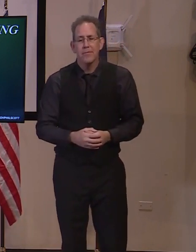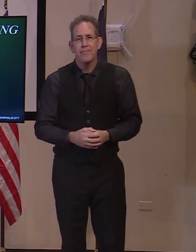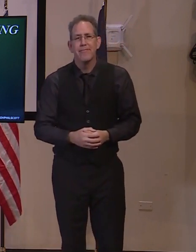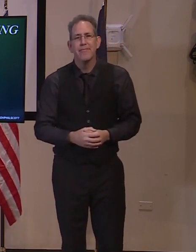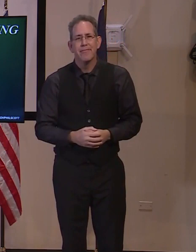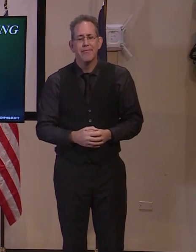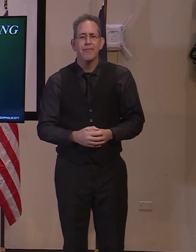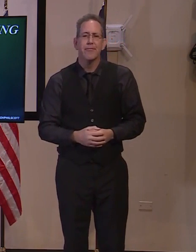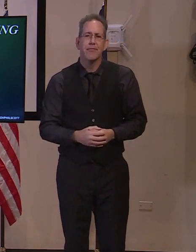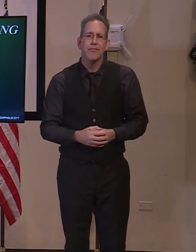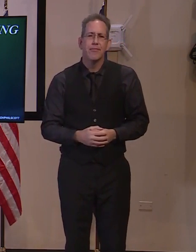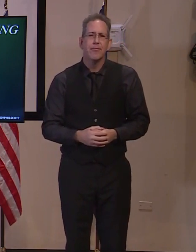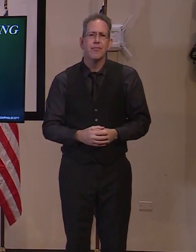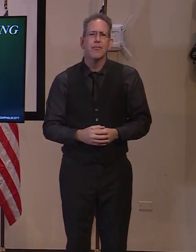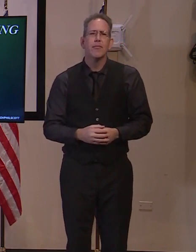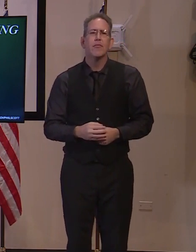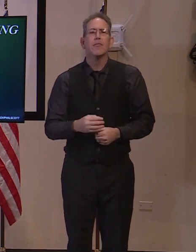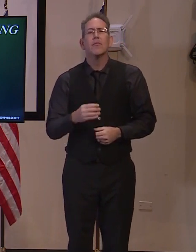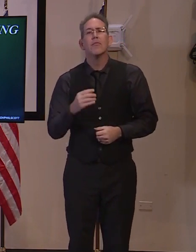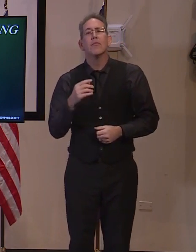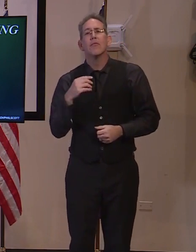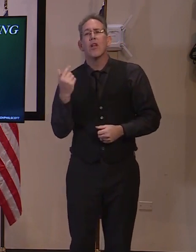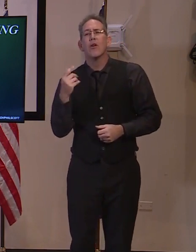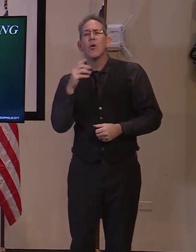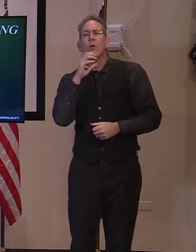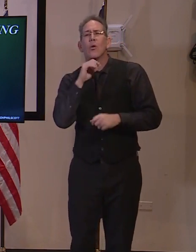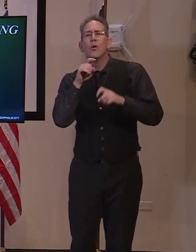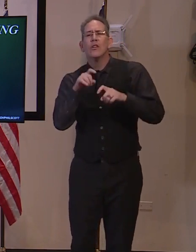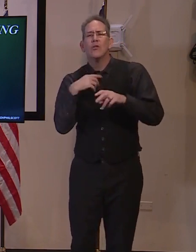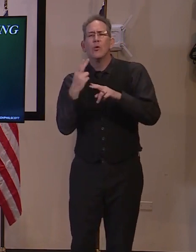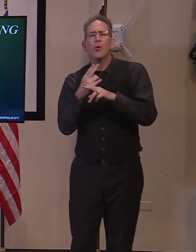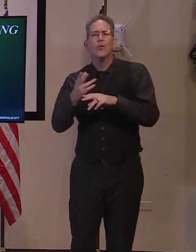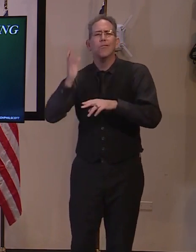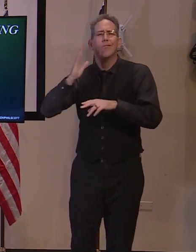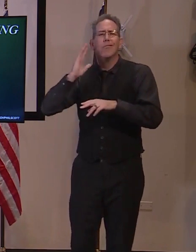kits. We knew some of the testing kits would expire soon, so we're working